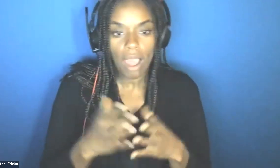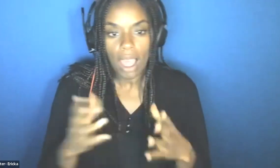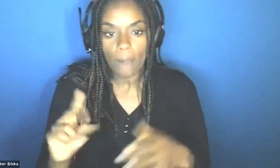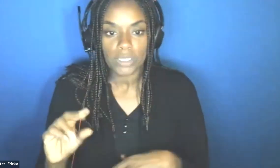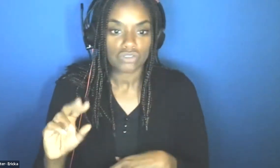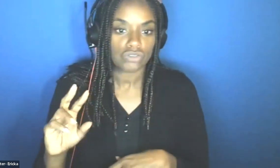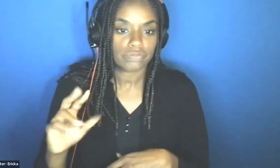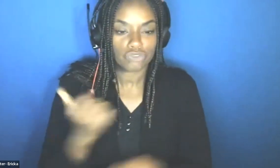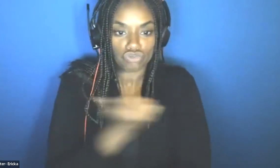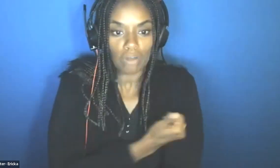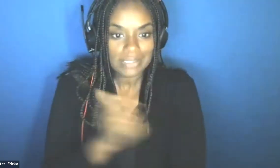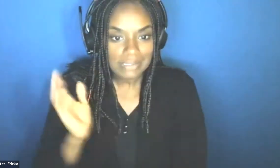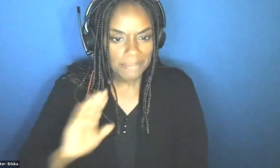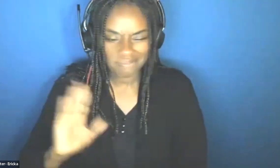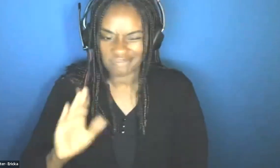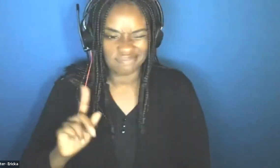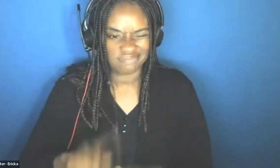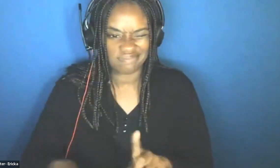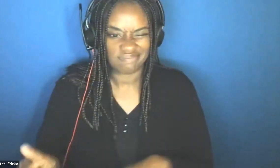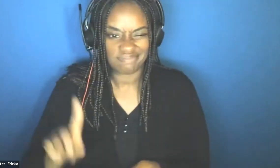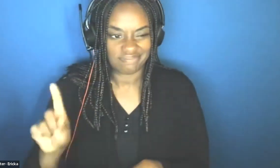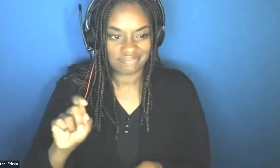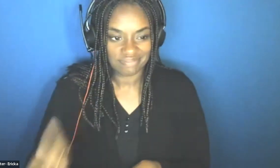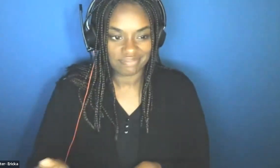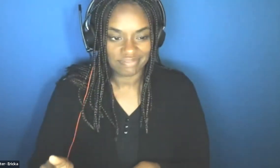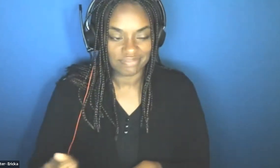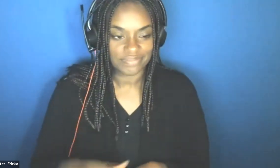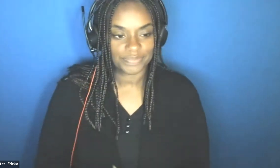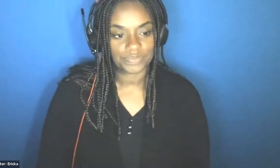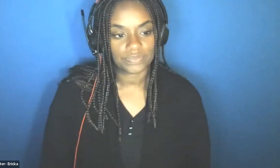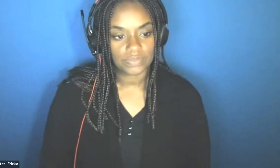That's illegal.